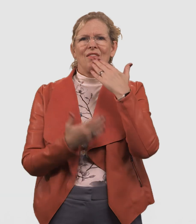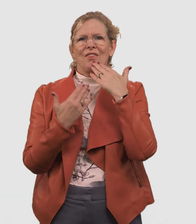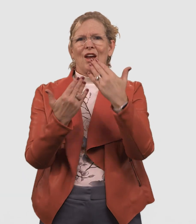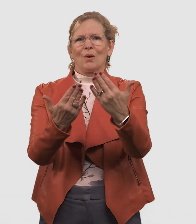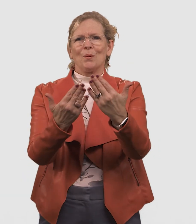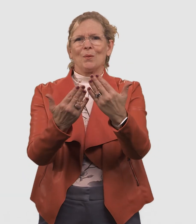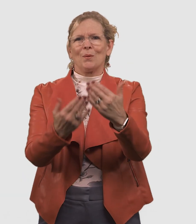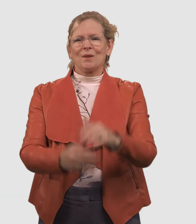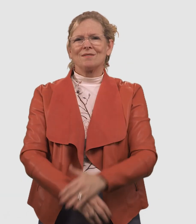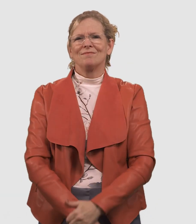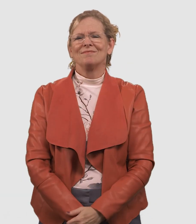Thank you.